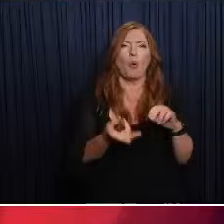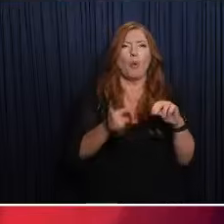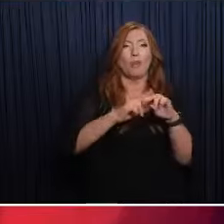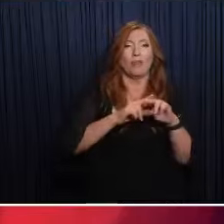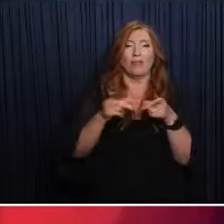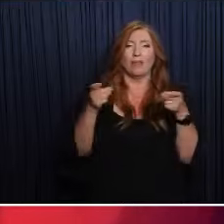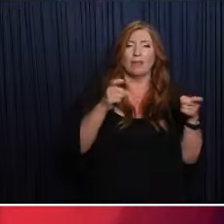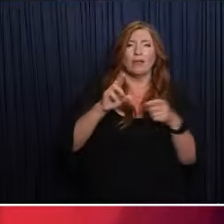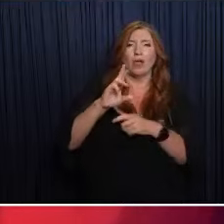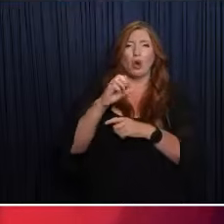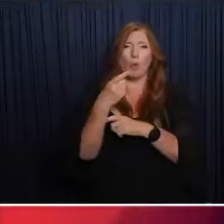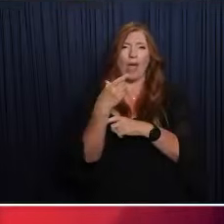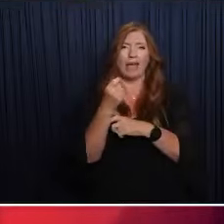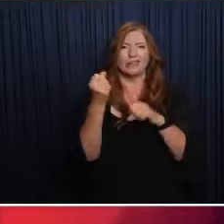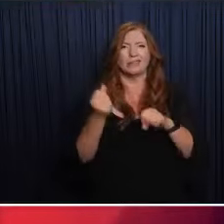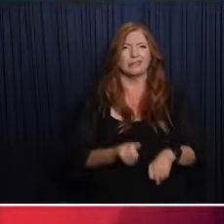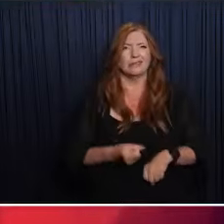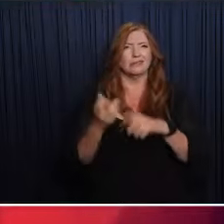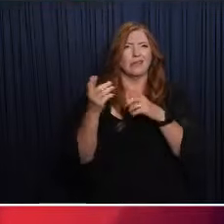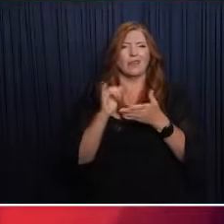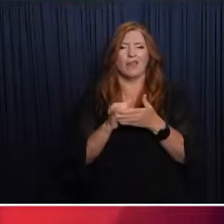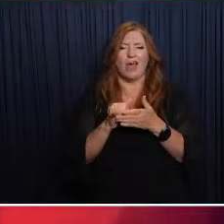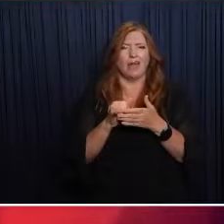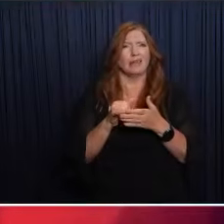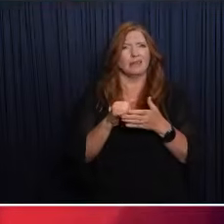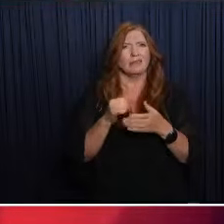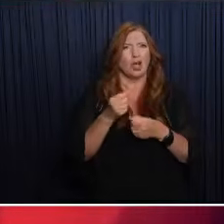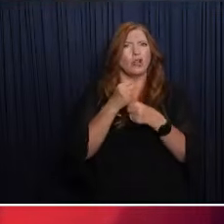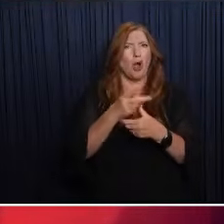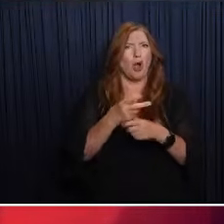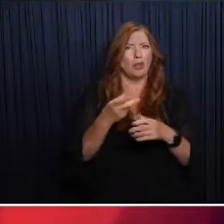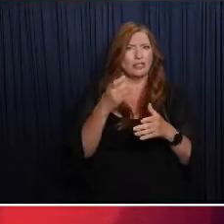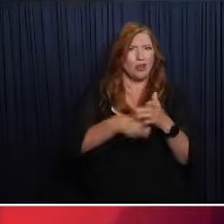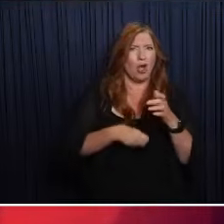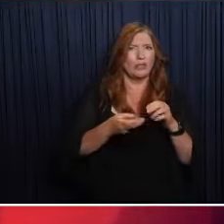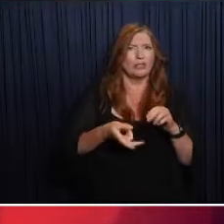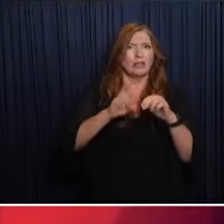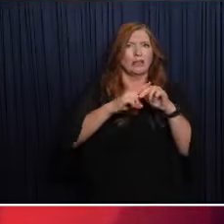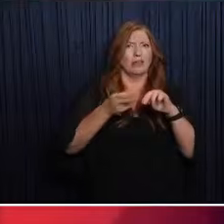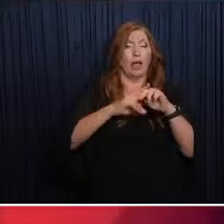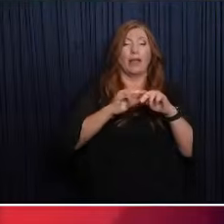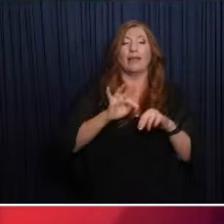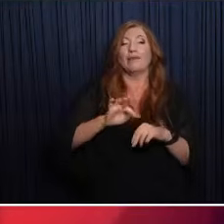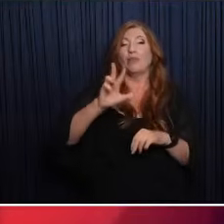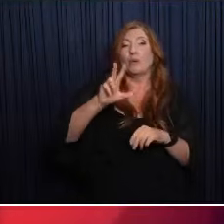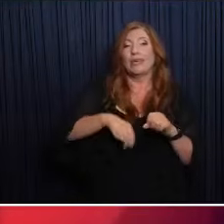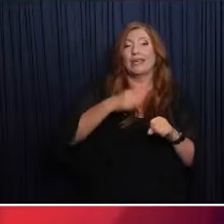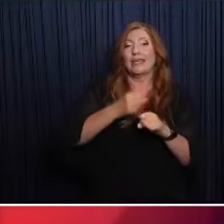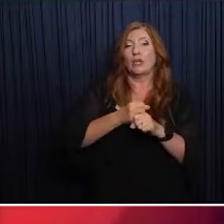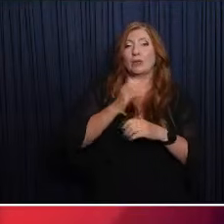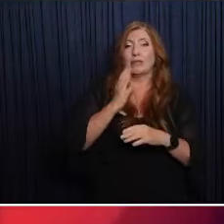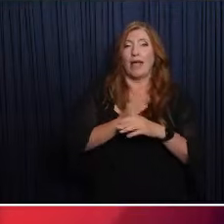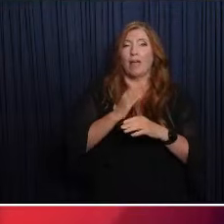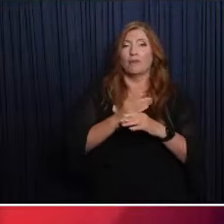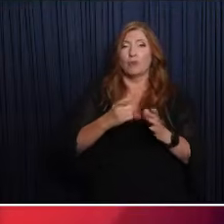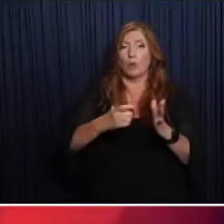REAL WAGE GROWTH. NUMBER TWO, YOU HAVE TO GET RID OF REGULATION. REGULATION DRIVES THE COST AS WELL.